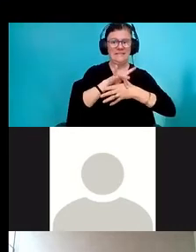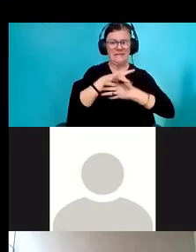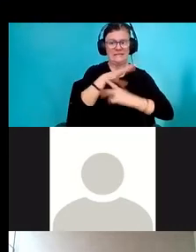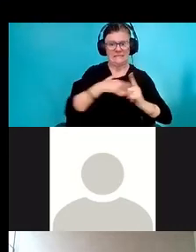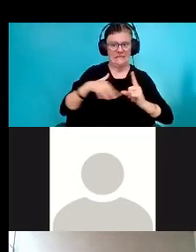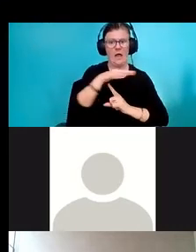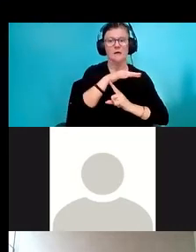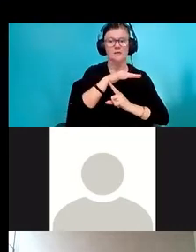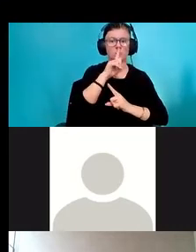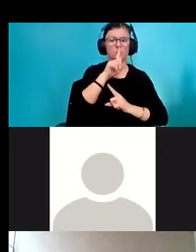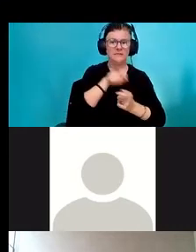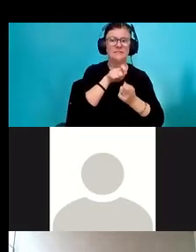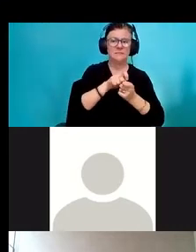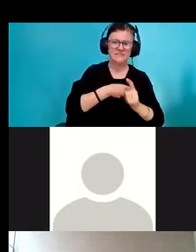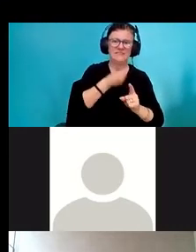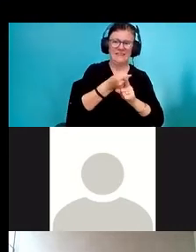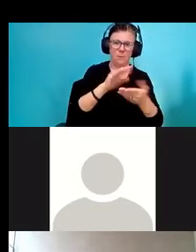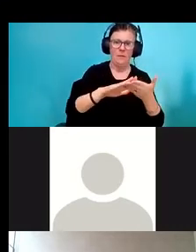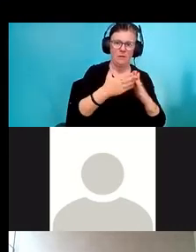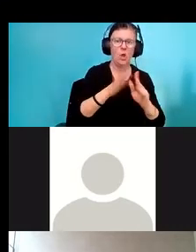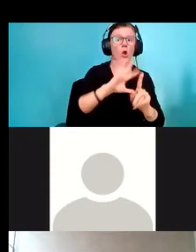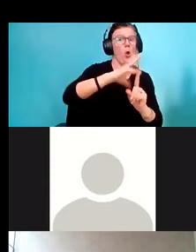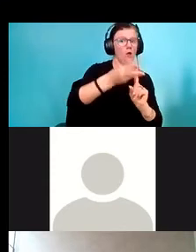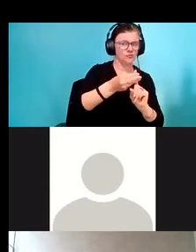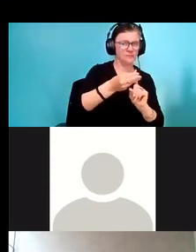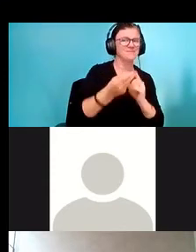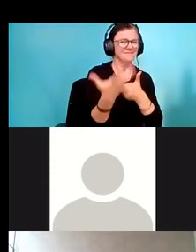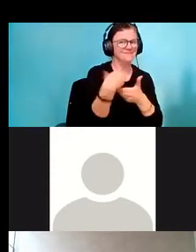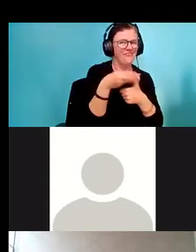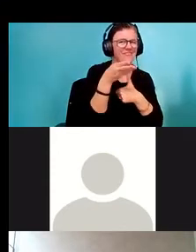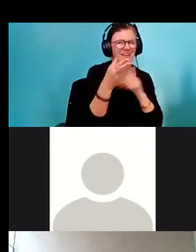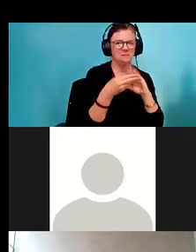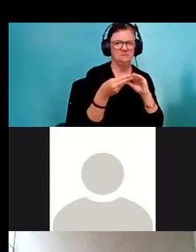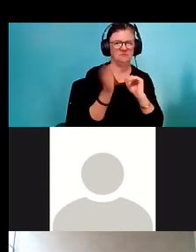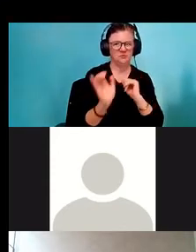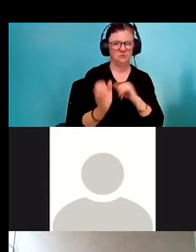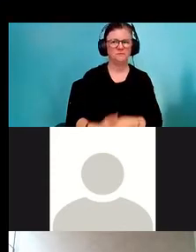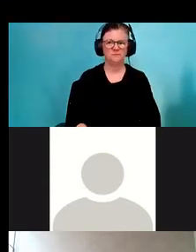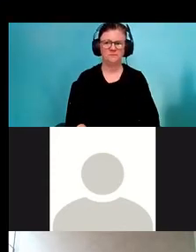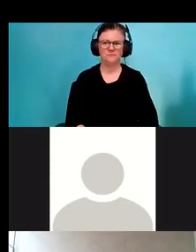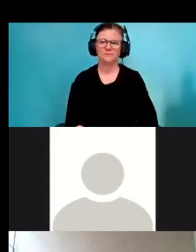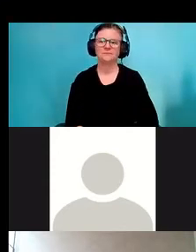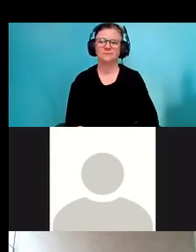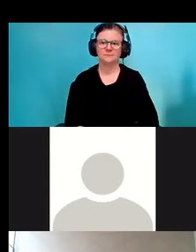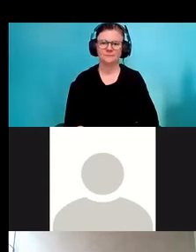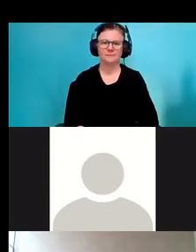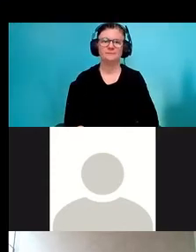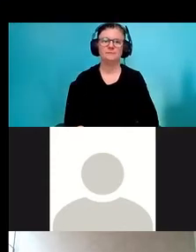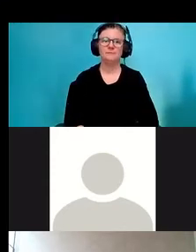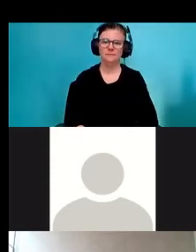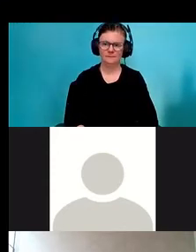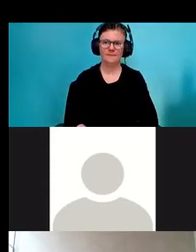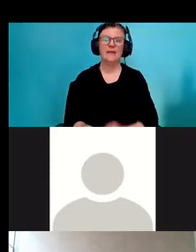impacts our communities, culturally speaking" "Describes the specific community impacted."